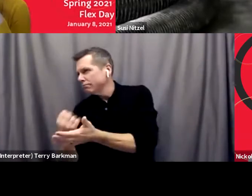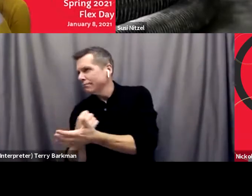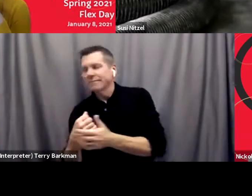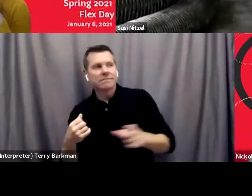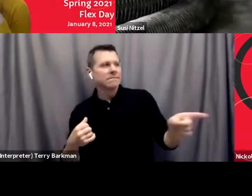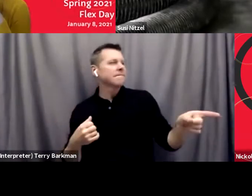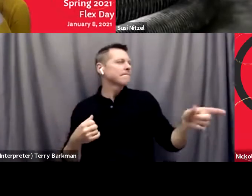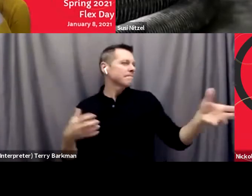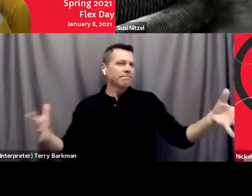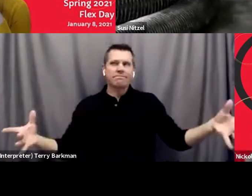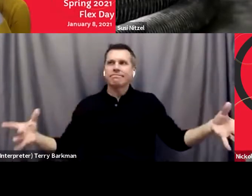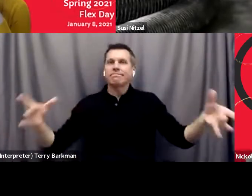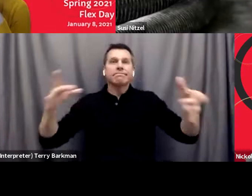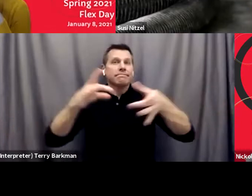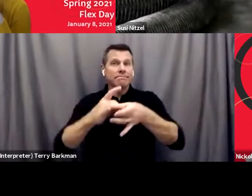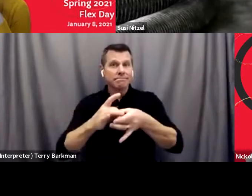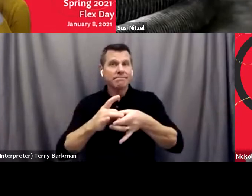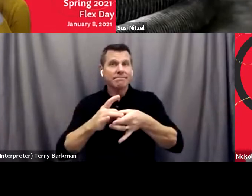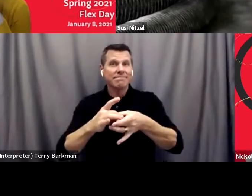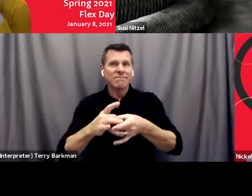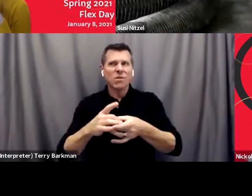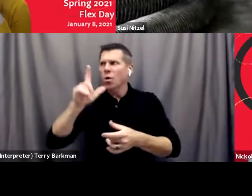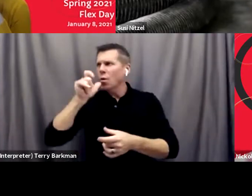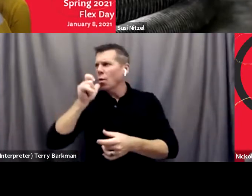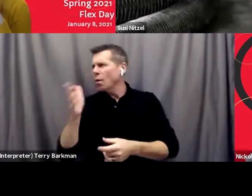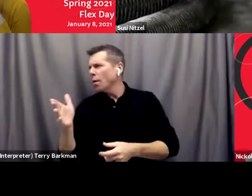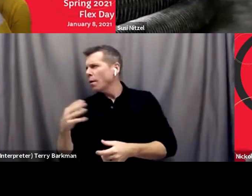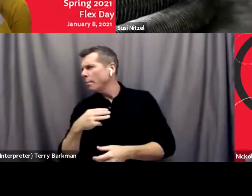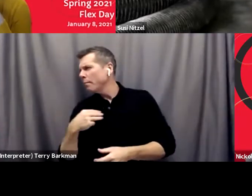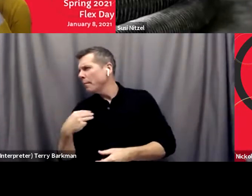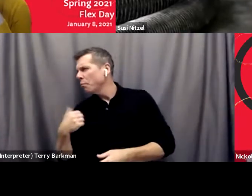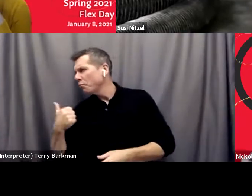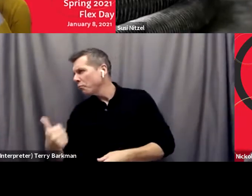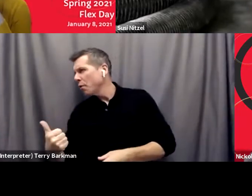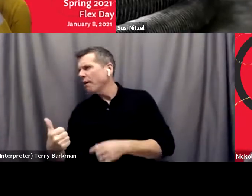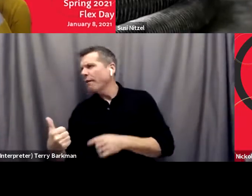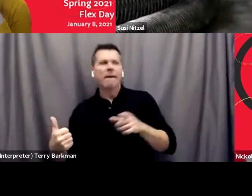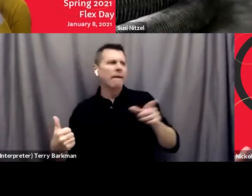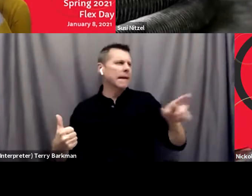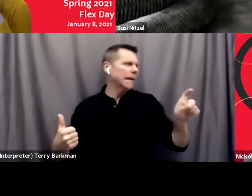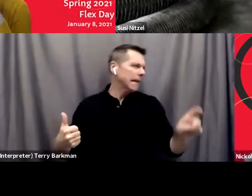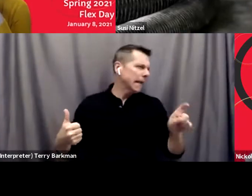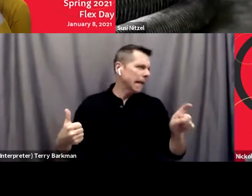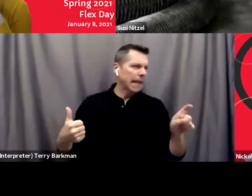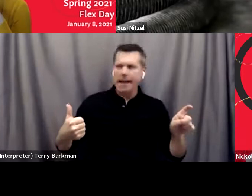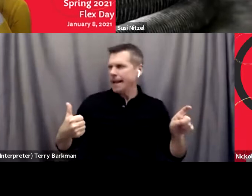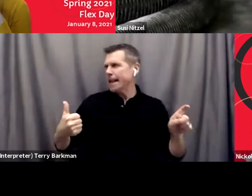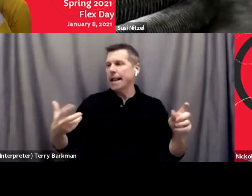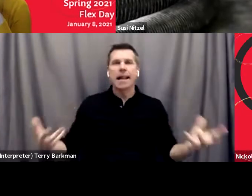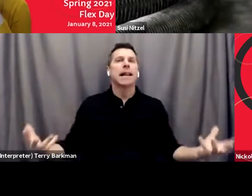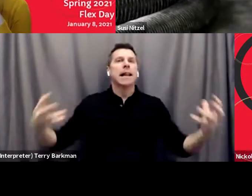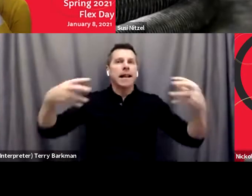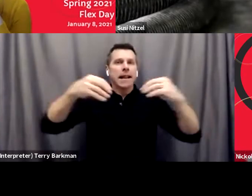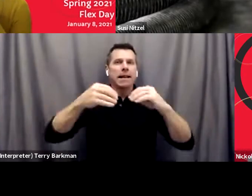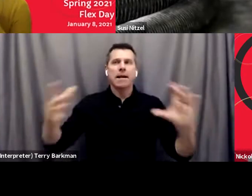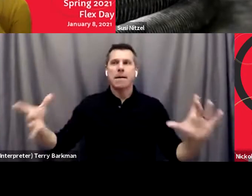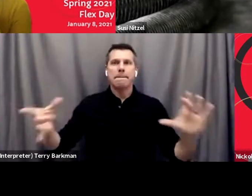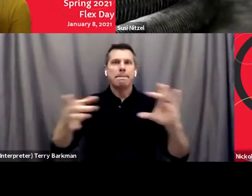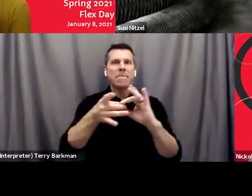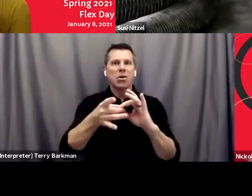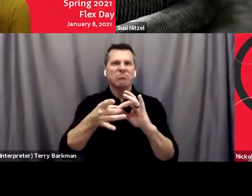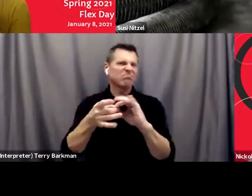resources or the faculty member that is a you know, responsible for, you know, whatever the student is looking for. And so many times,